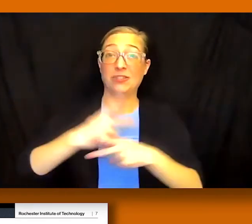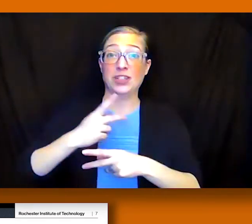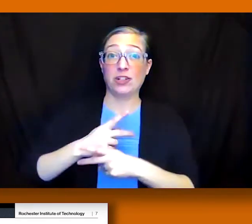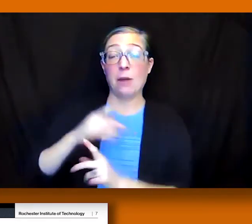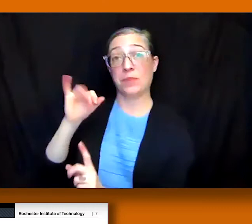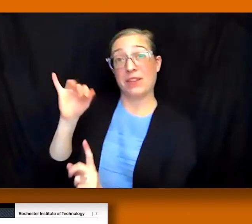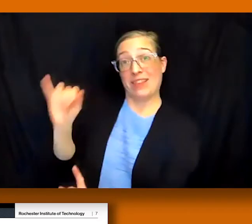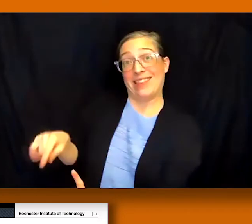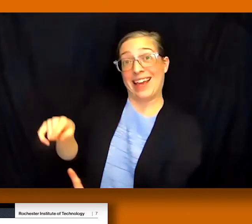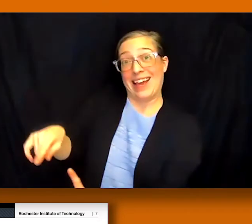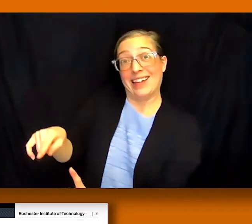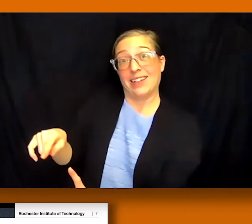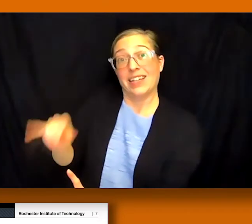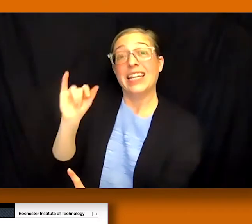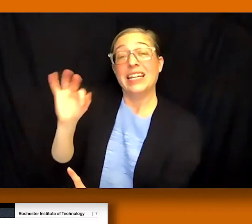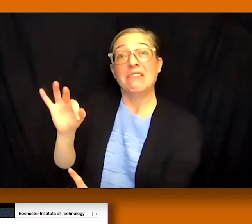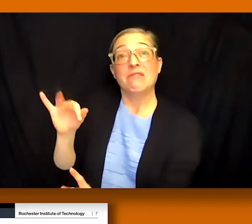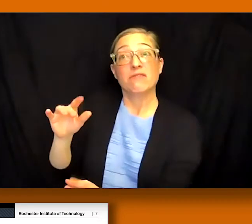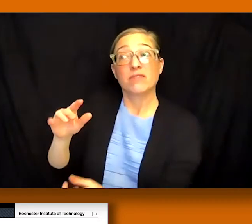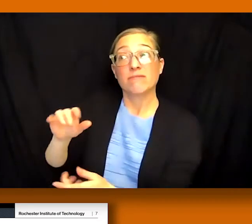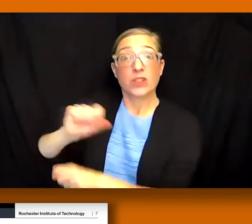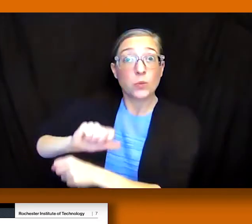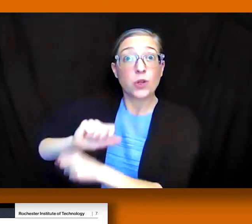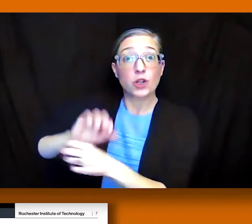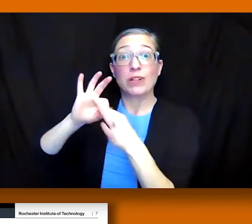as a graduate research assistant, or GRA.